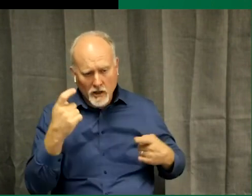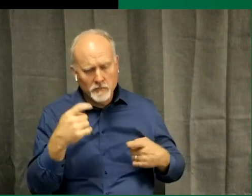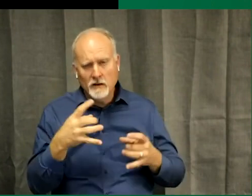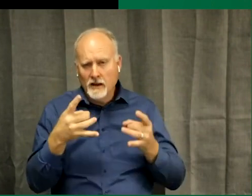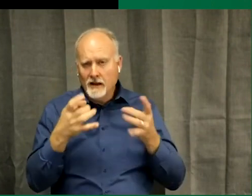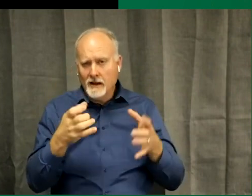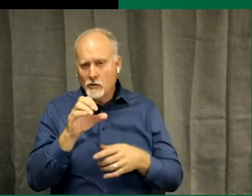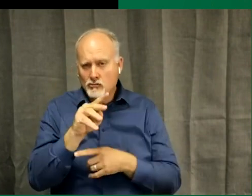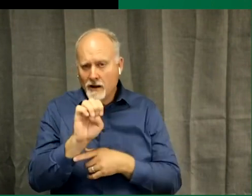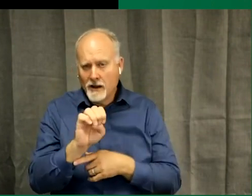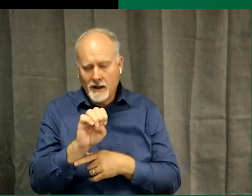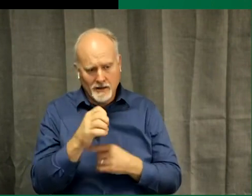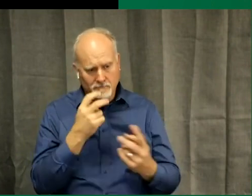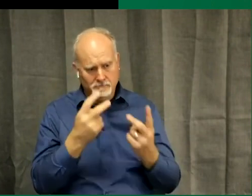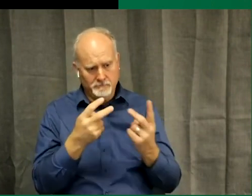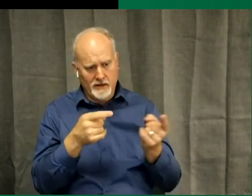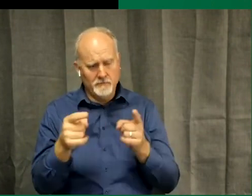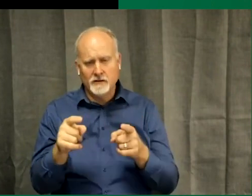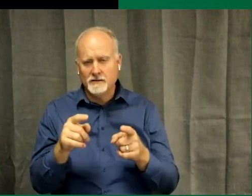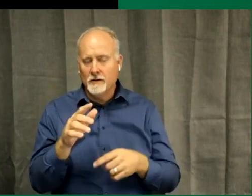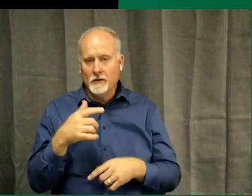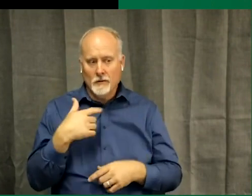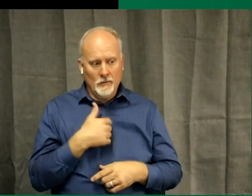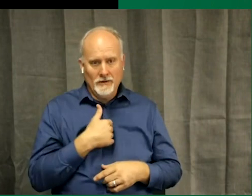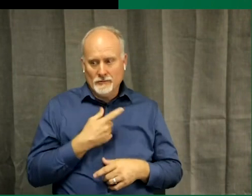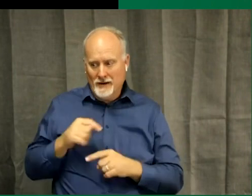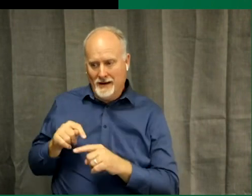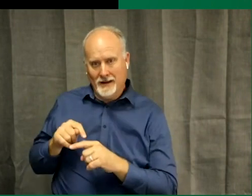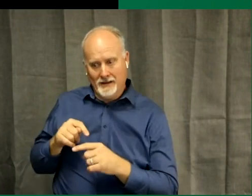going on in media so not only are we trying to navigate being a student we're having the